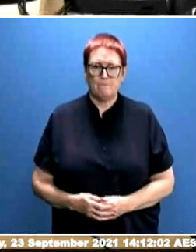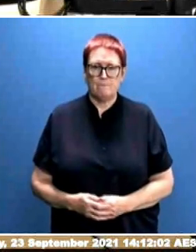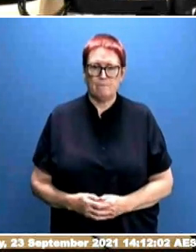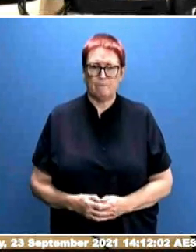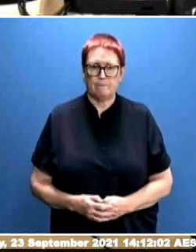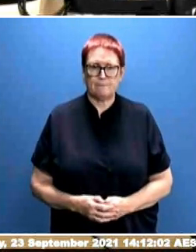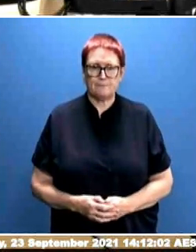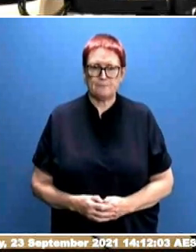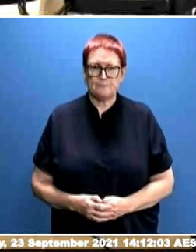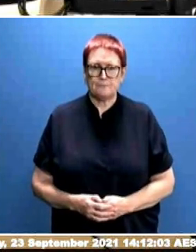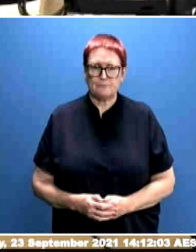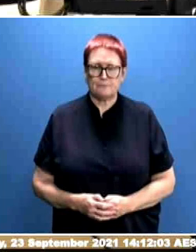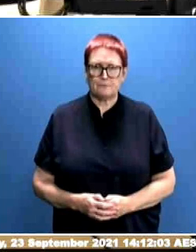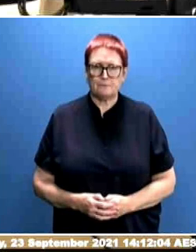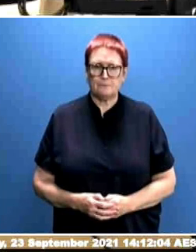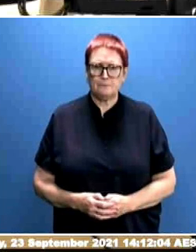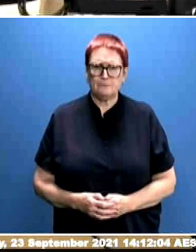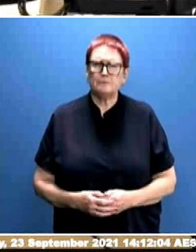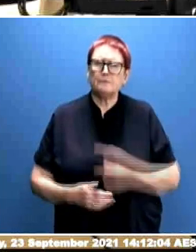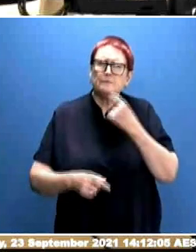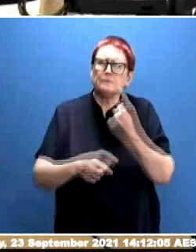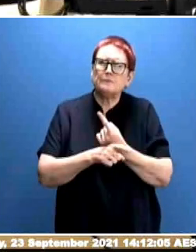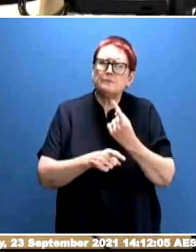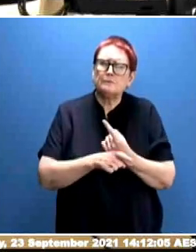And as at the moment you've said today there is one person.